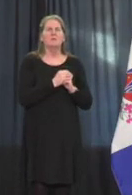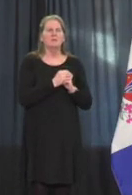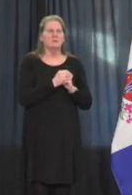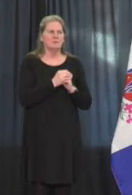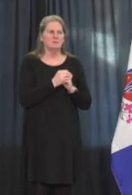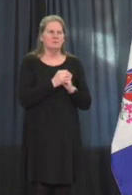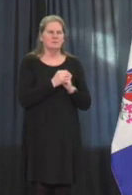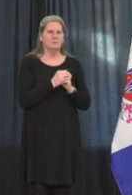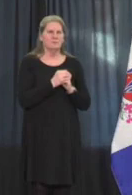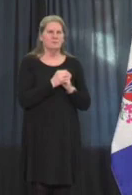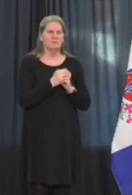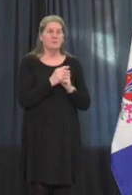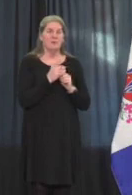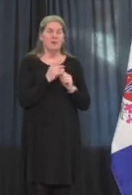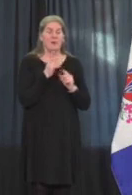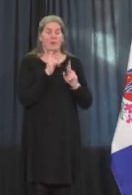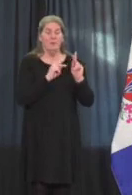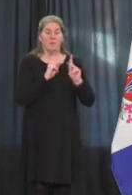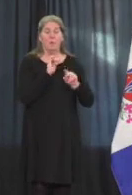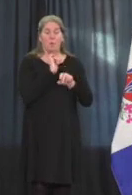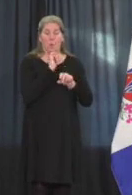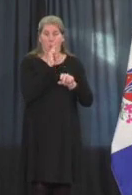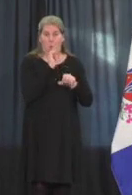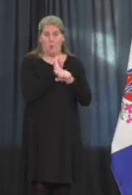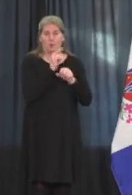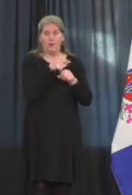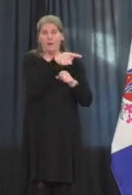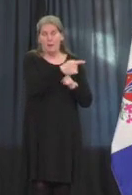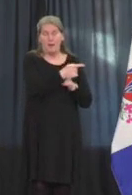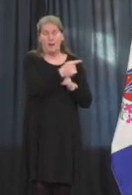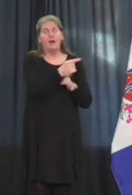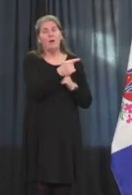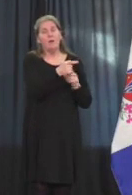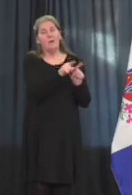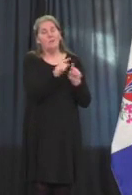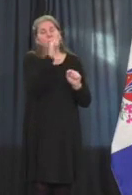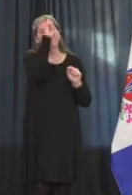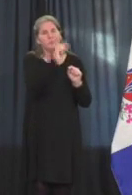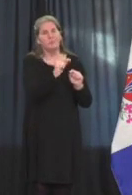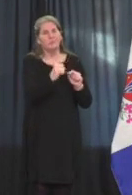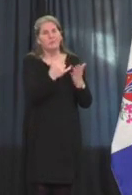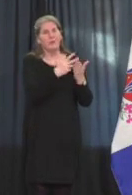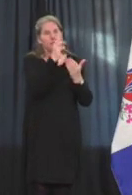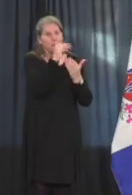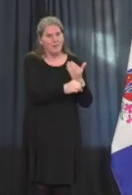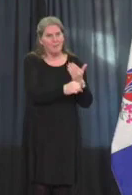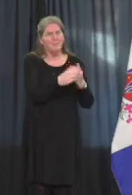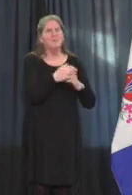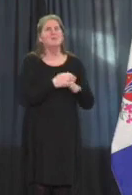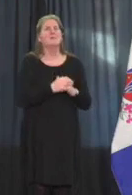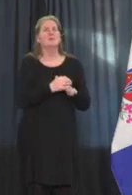INDIVIDUALS WHO WORK THERE HAS BEEN REDUCED FOR SAFETY REASONS. AND THERE IS THE OPPORTUNITY